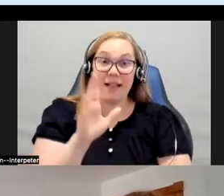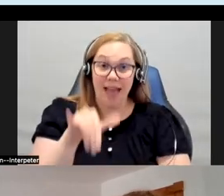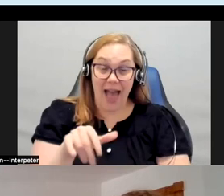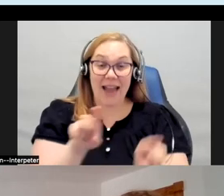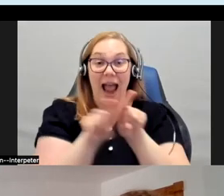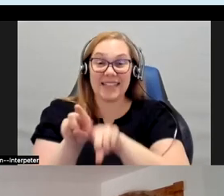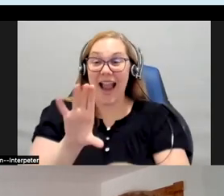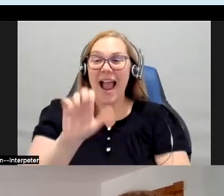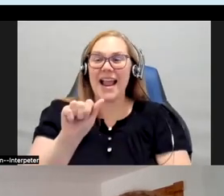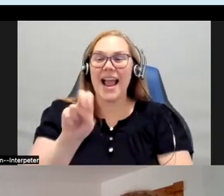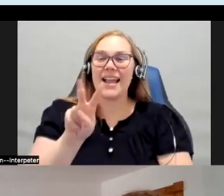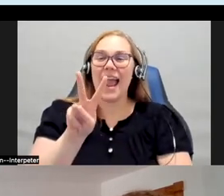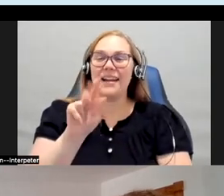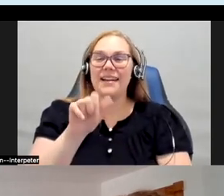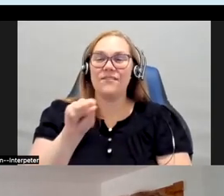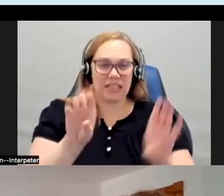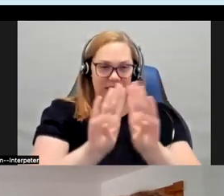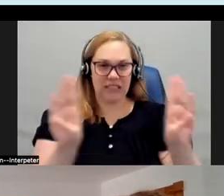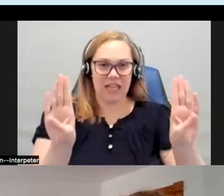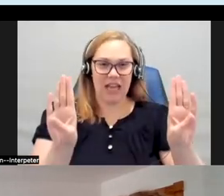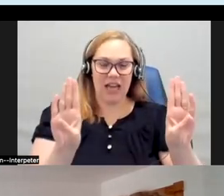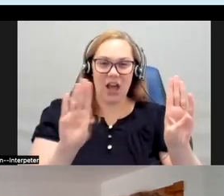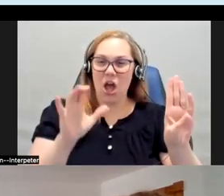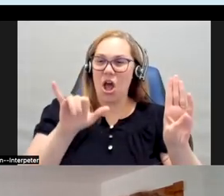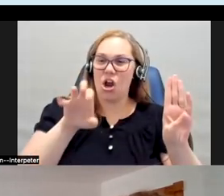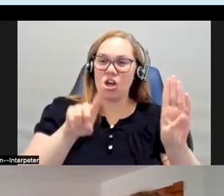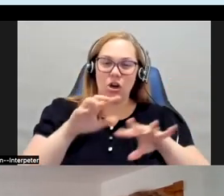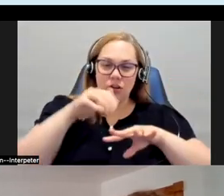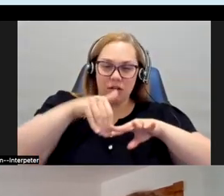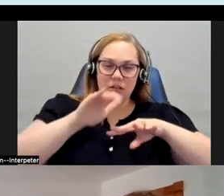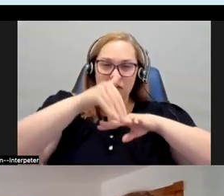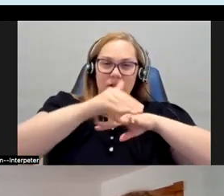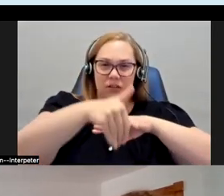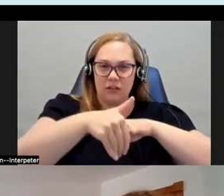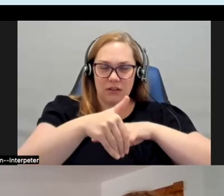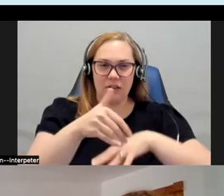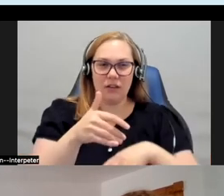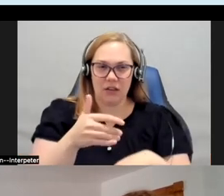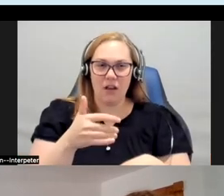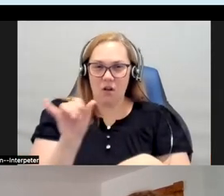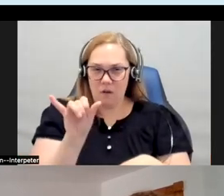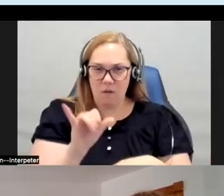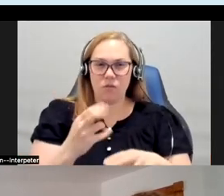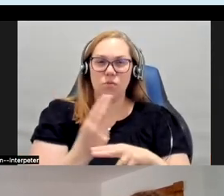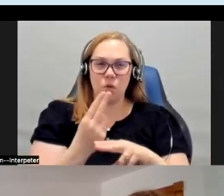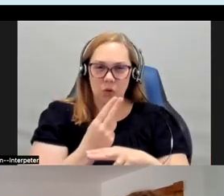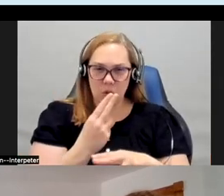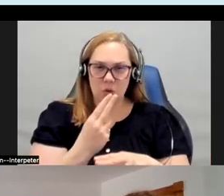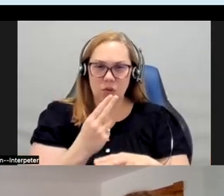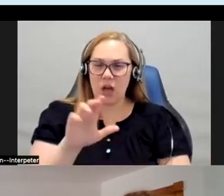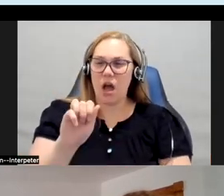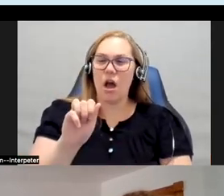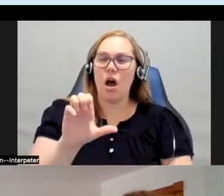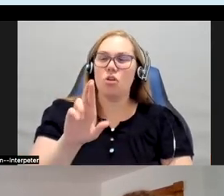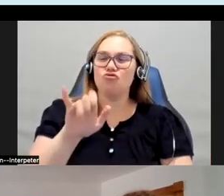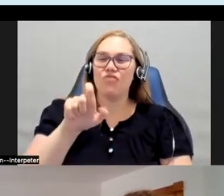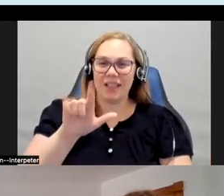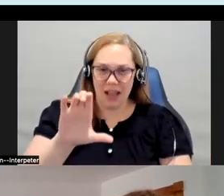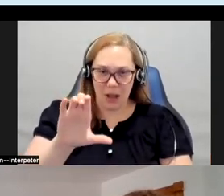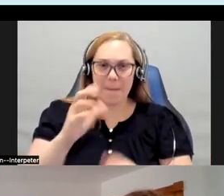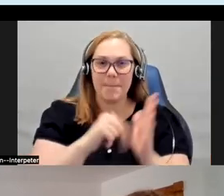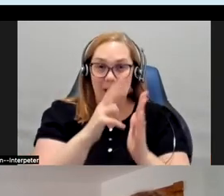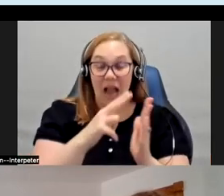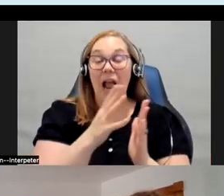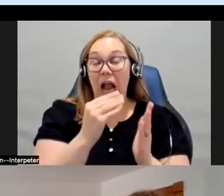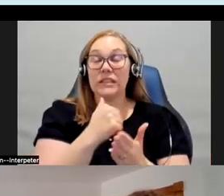I kind of wove the yarn into the burlap I also used acrylic paint and paint pens to